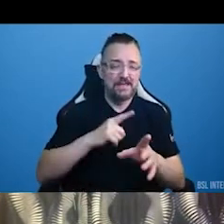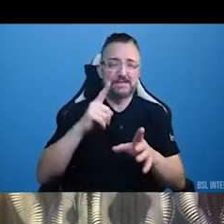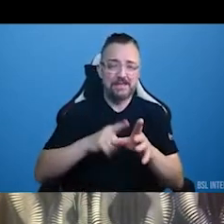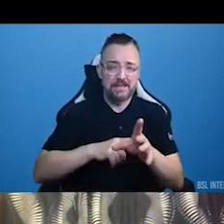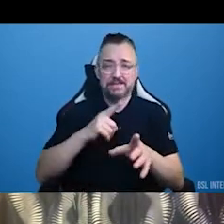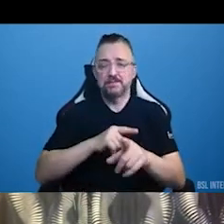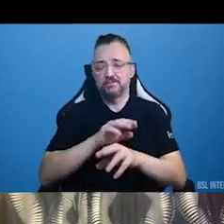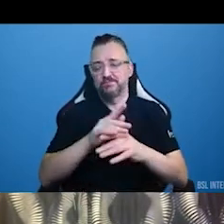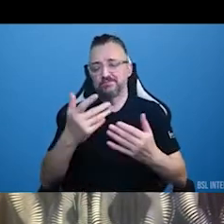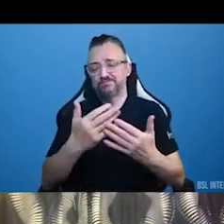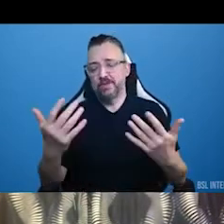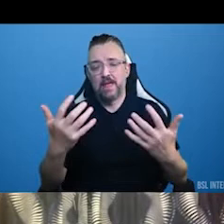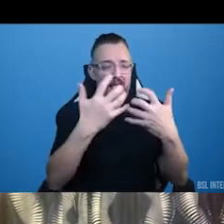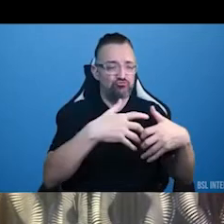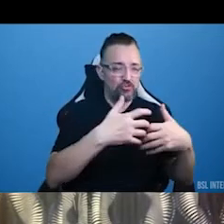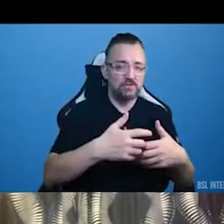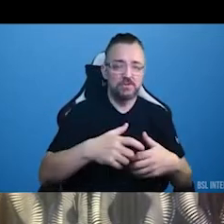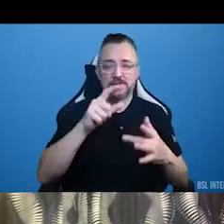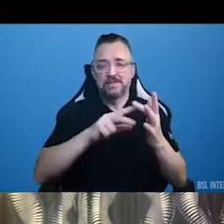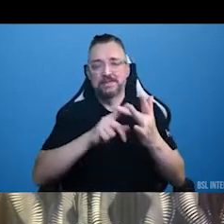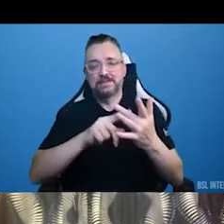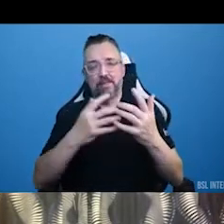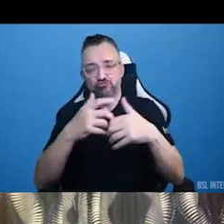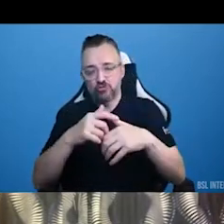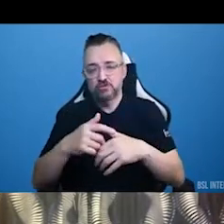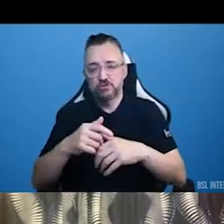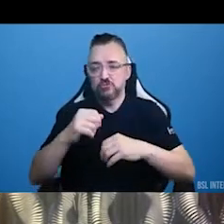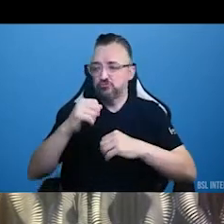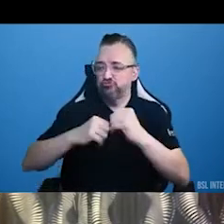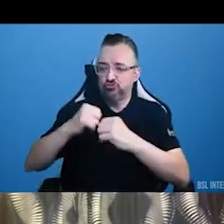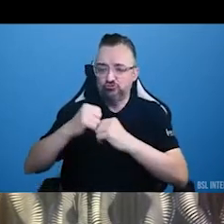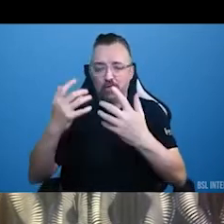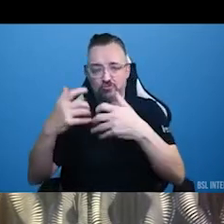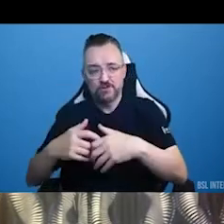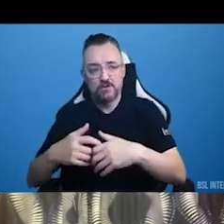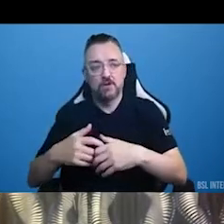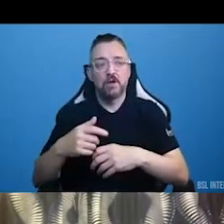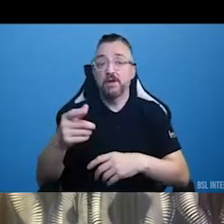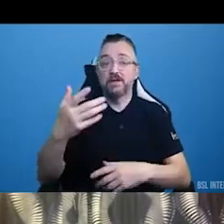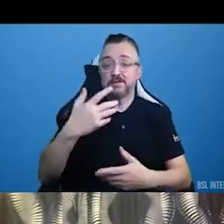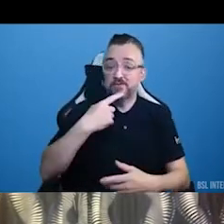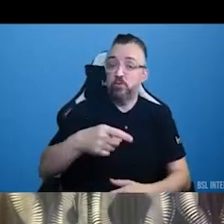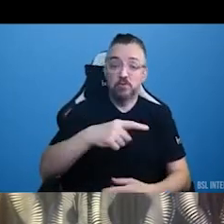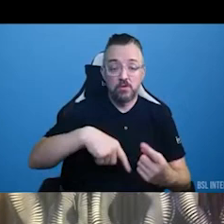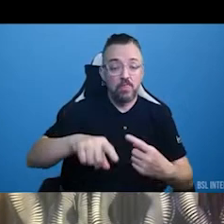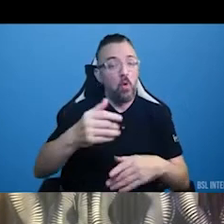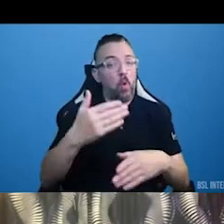and engineers, and civil engineers, structural engineers who have not been taught that their work impacts climate change, and this is a real systemic shift